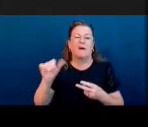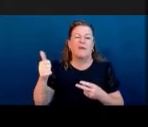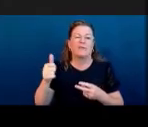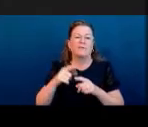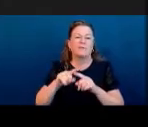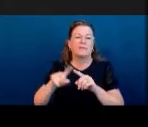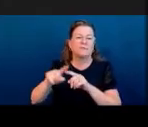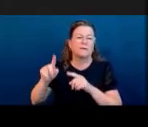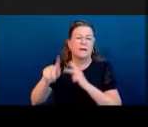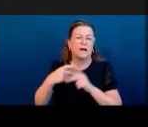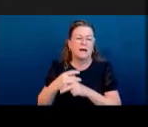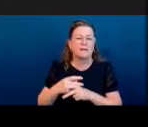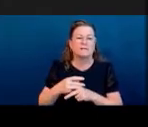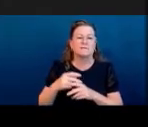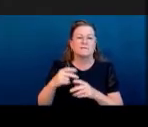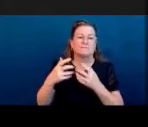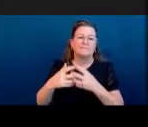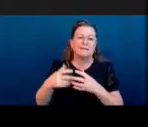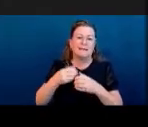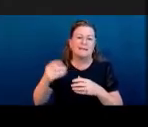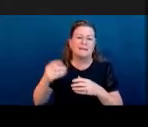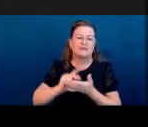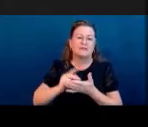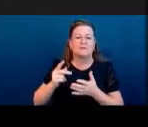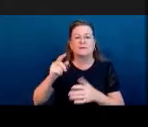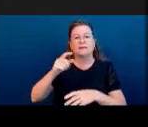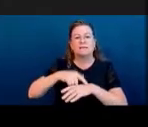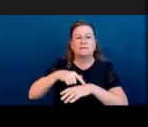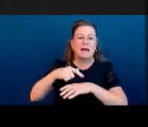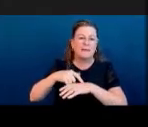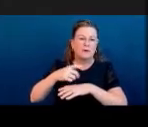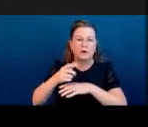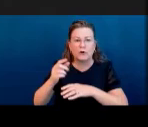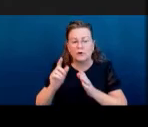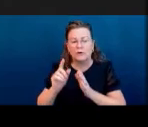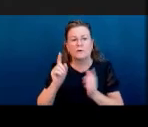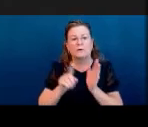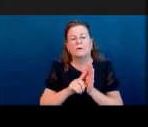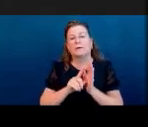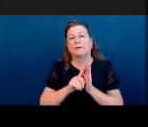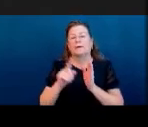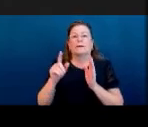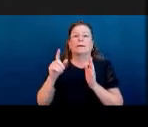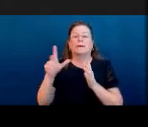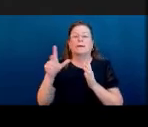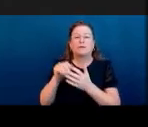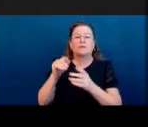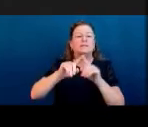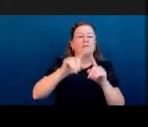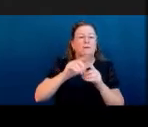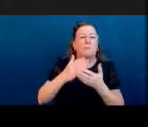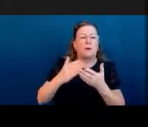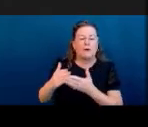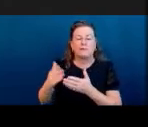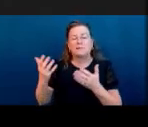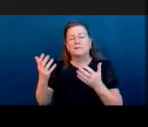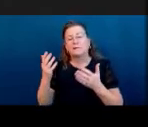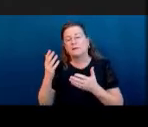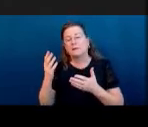in the kitchen that made noise that had a timer, and so. He got to learn about these parts that have some connection to food in